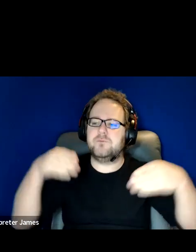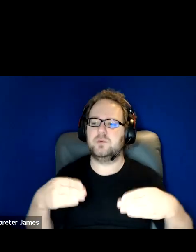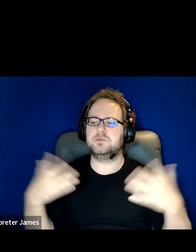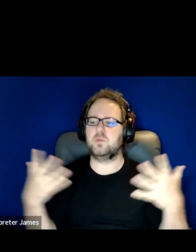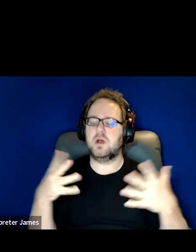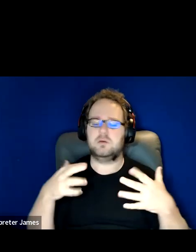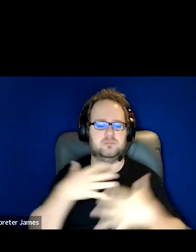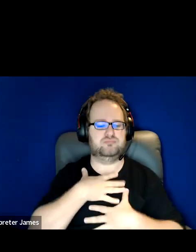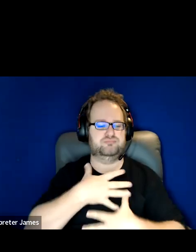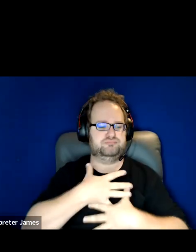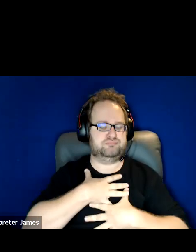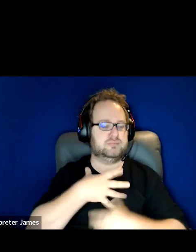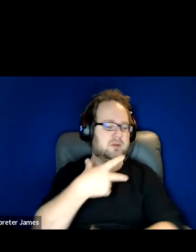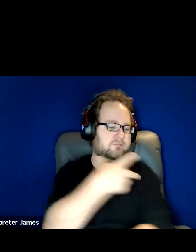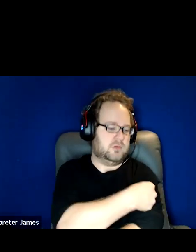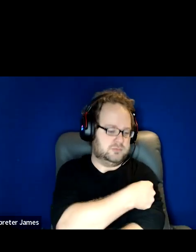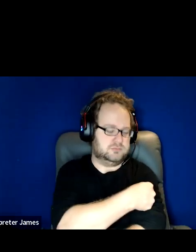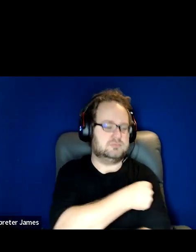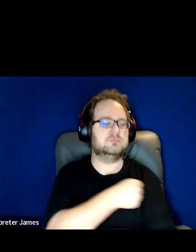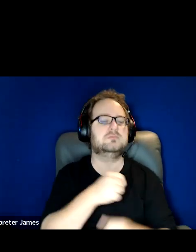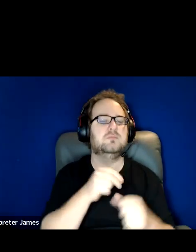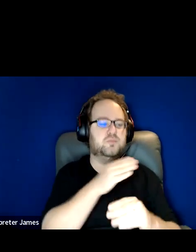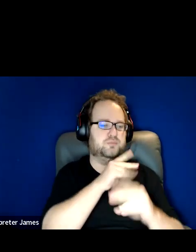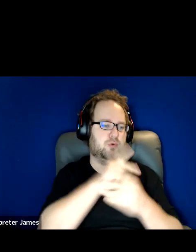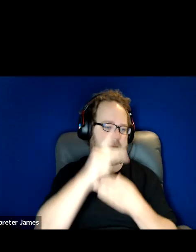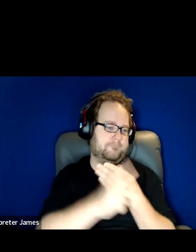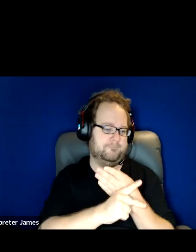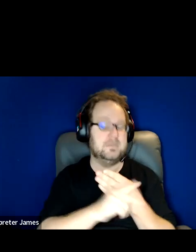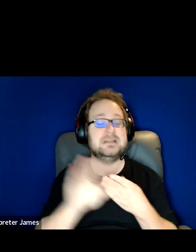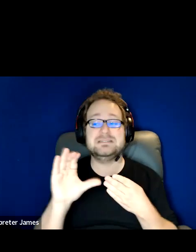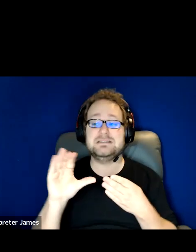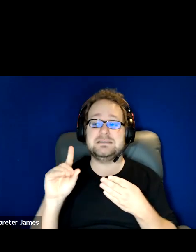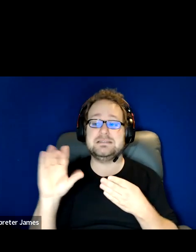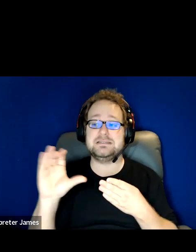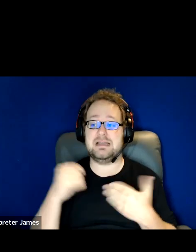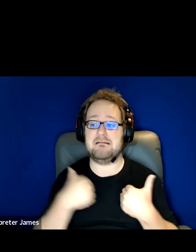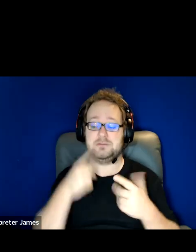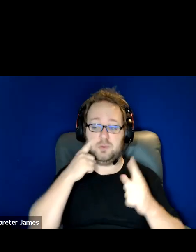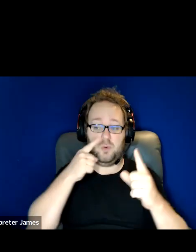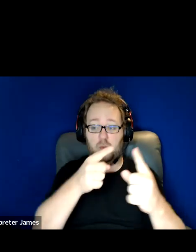virus vaccine program. CDC has the goal of protecting all